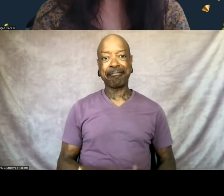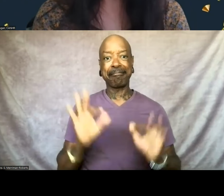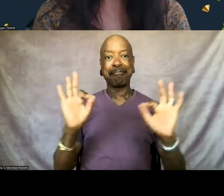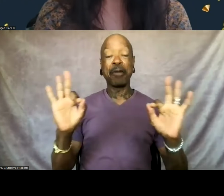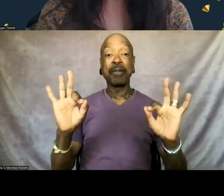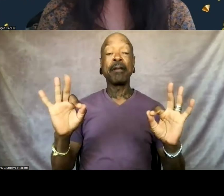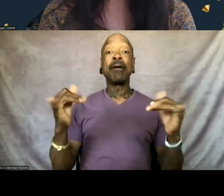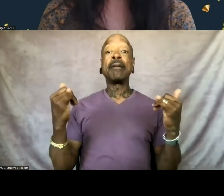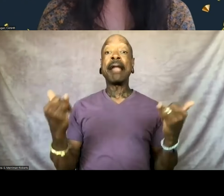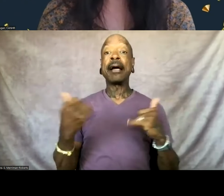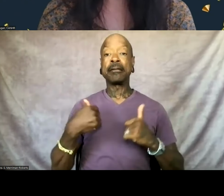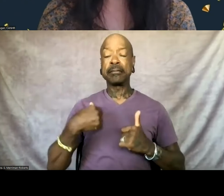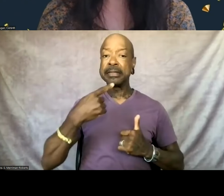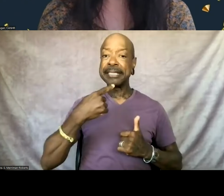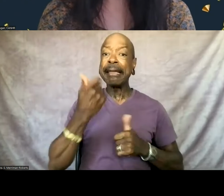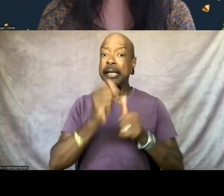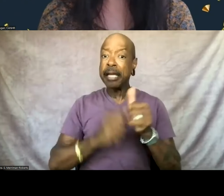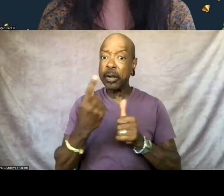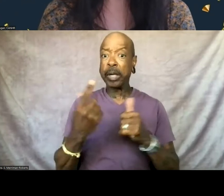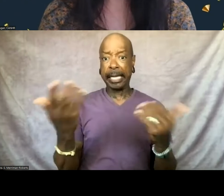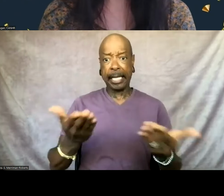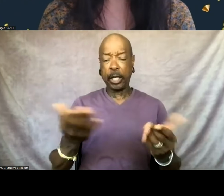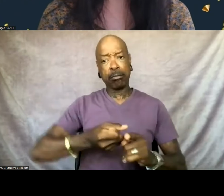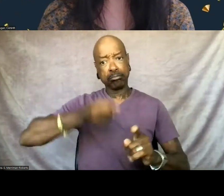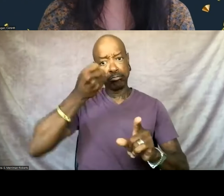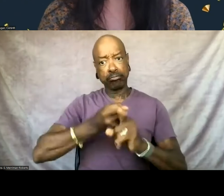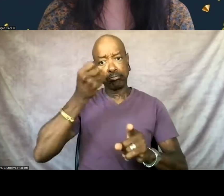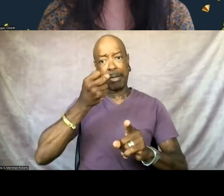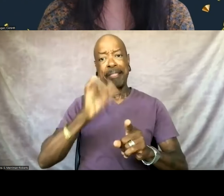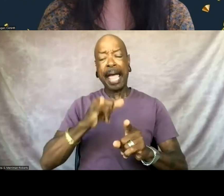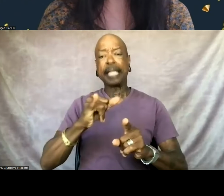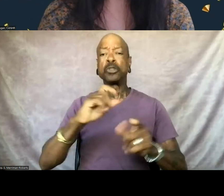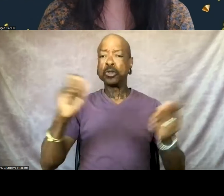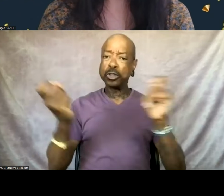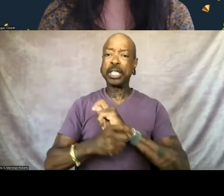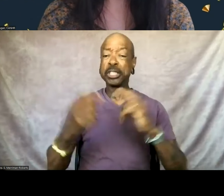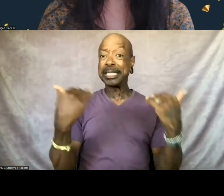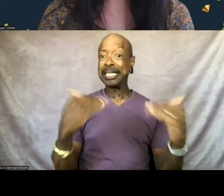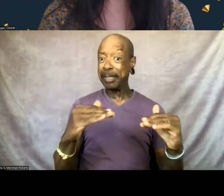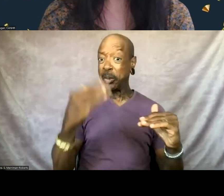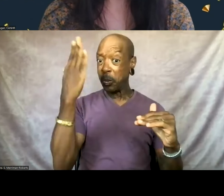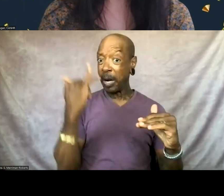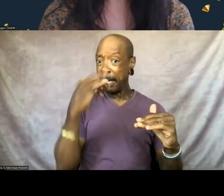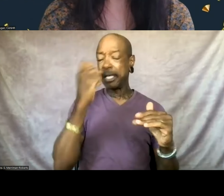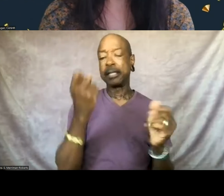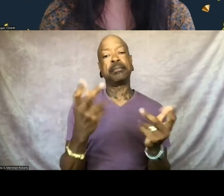» Good job. » Good job. » Woo-hoo. » There we go. So when I say